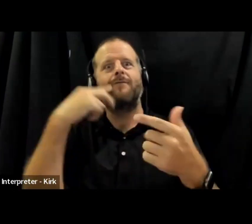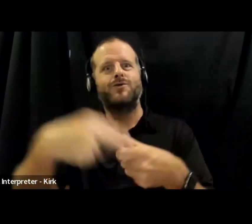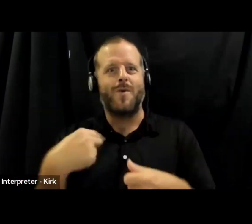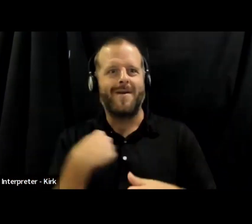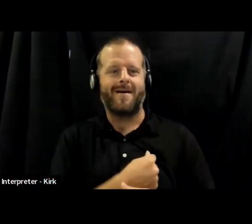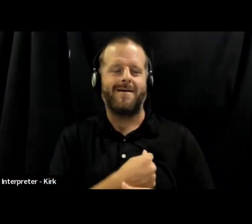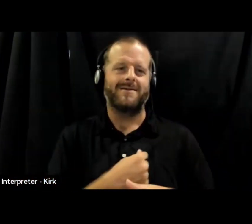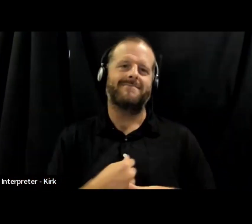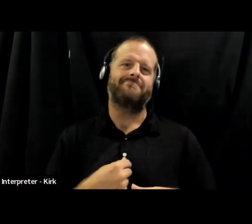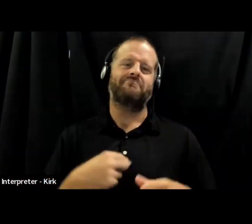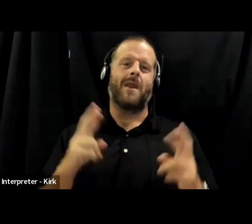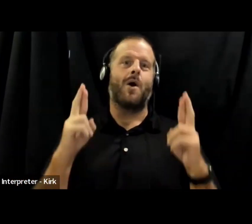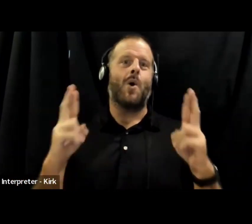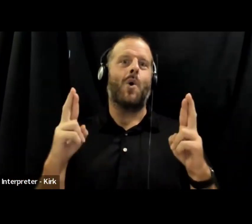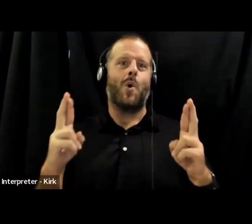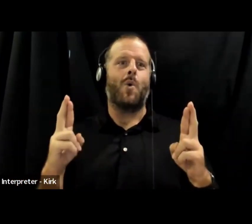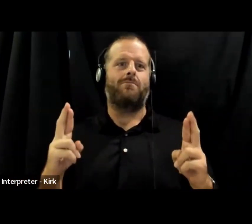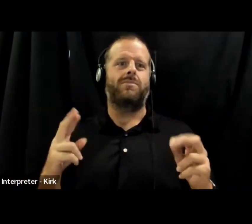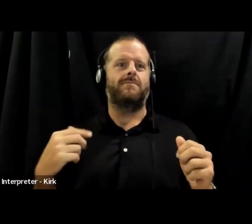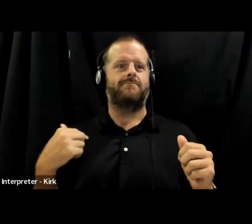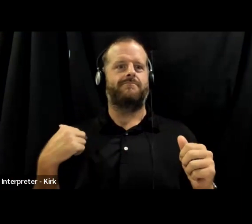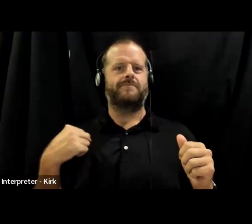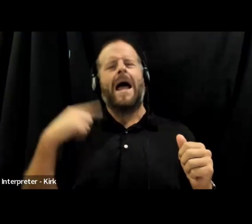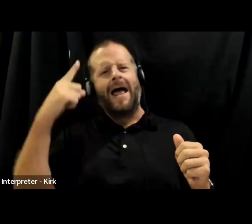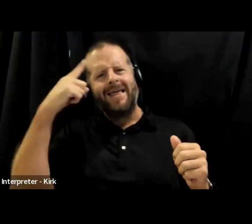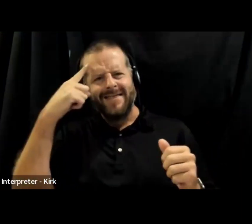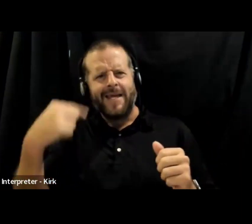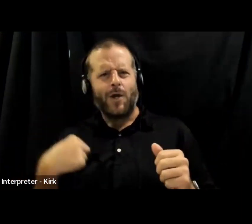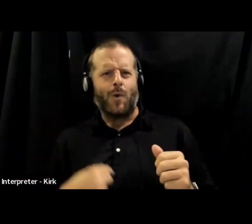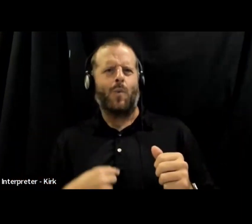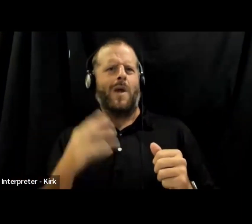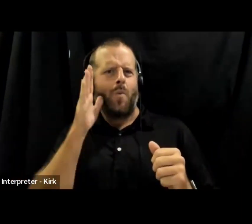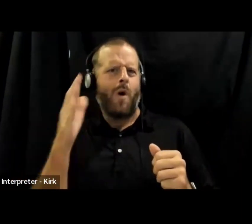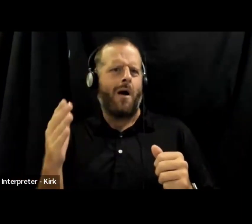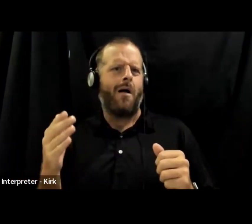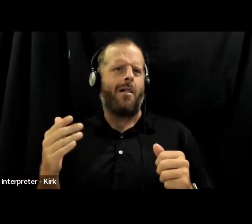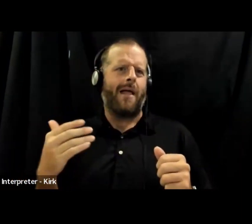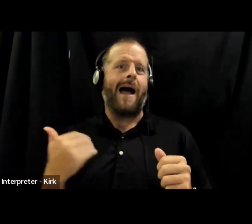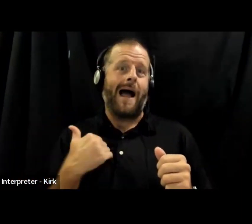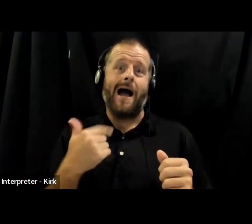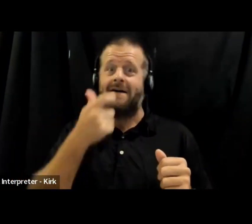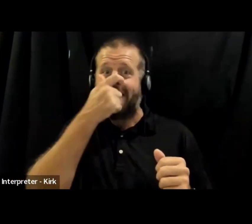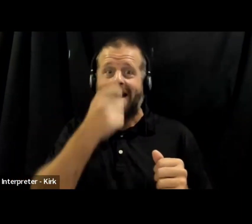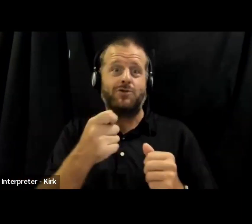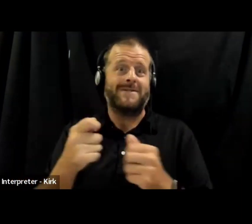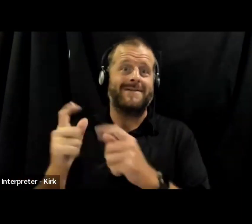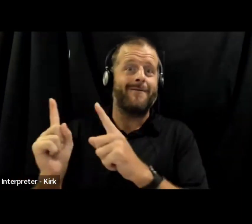I hope we're going to I think we're going to have a really interesting conversation today